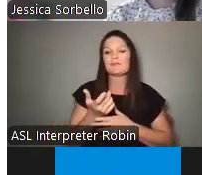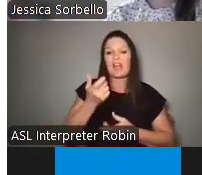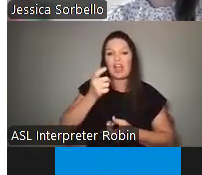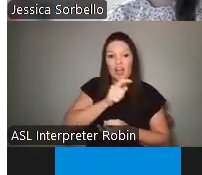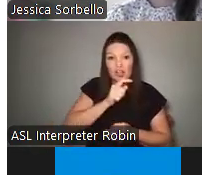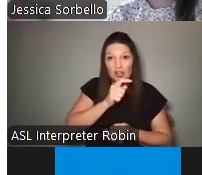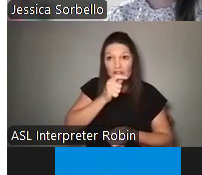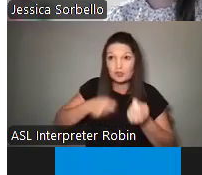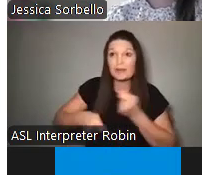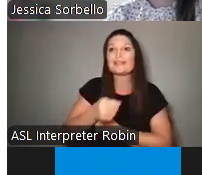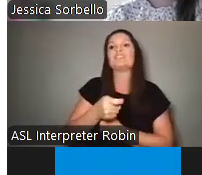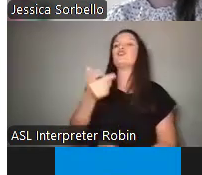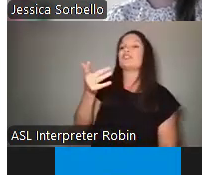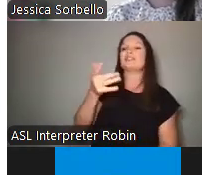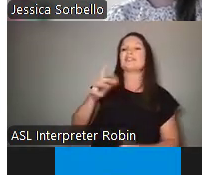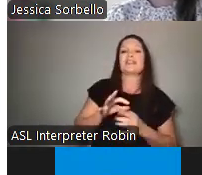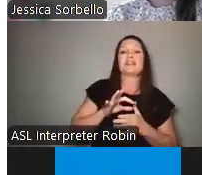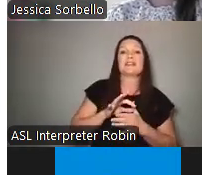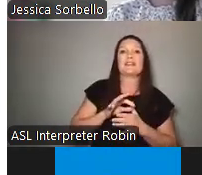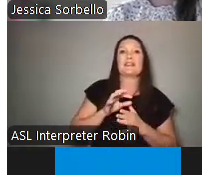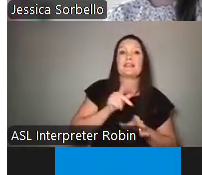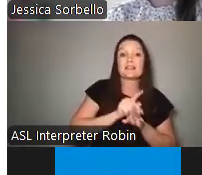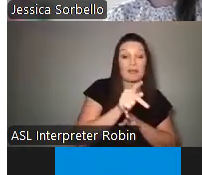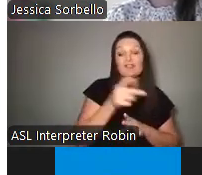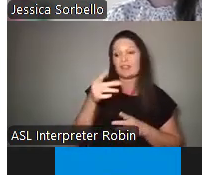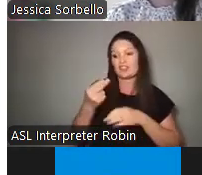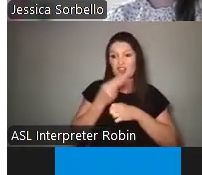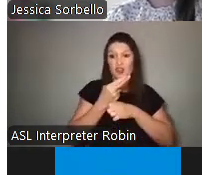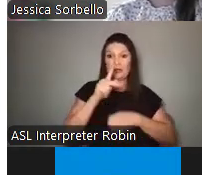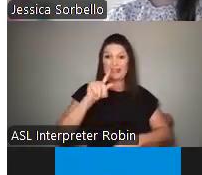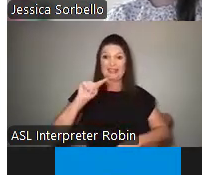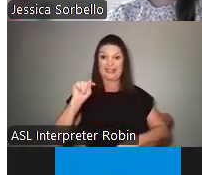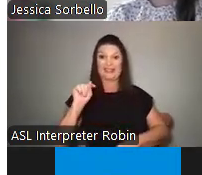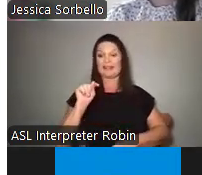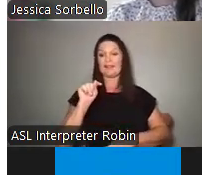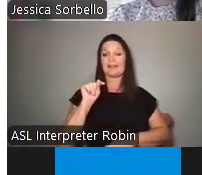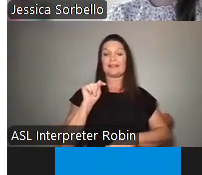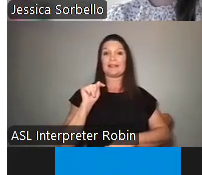as basically a conversation starter. You were willing to